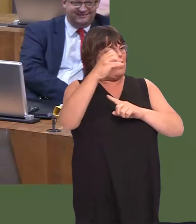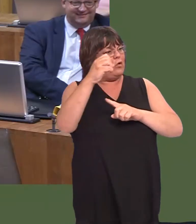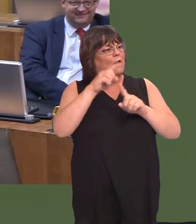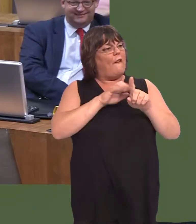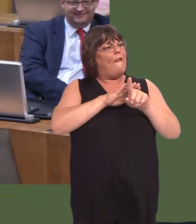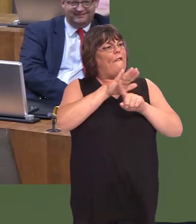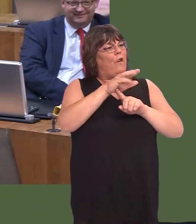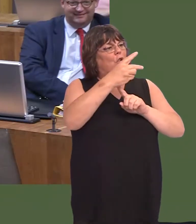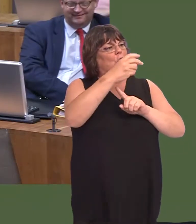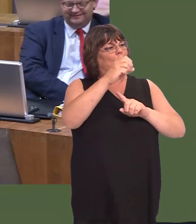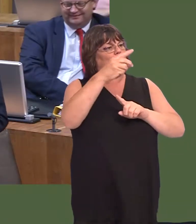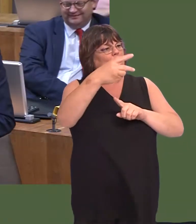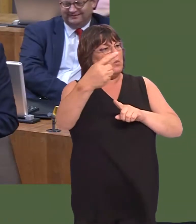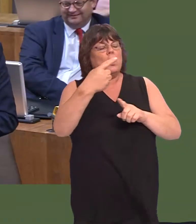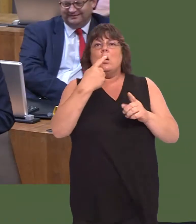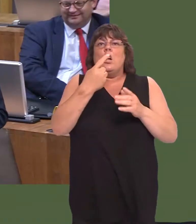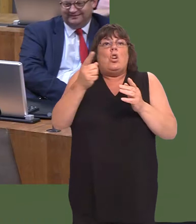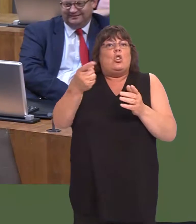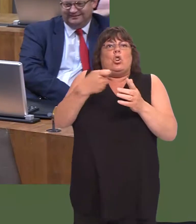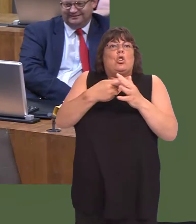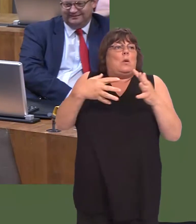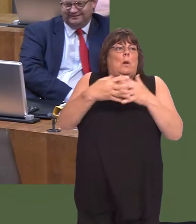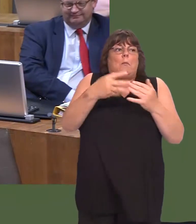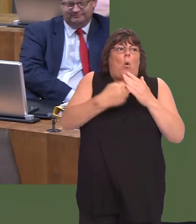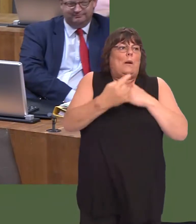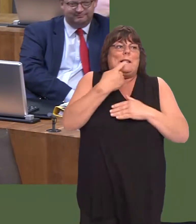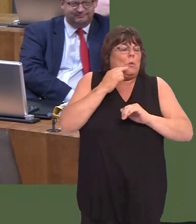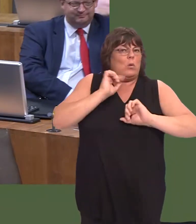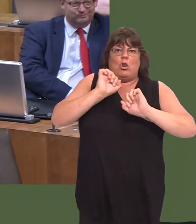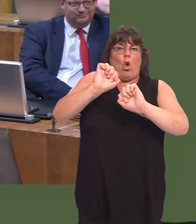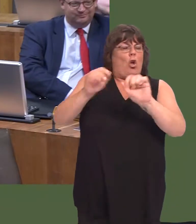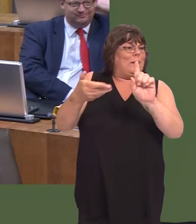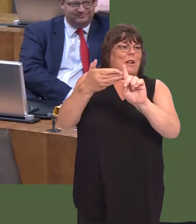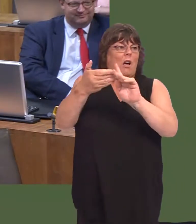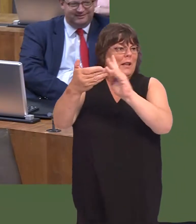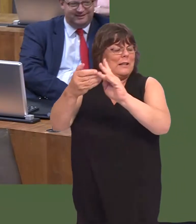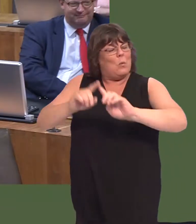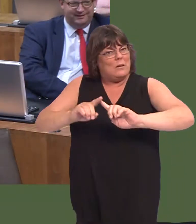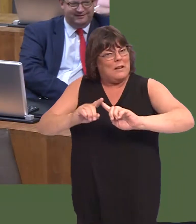The Cabinet Secretary was making a statement of fact that she wasnít the Minister in place at the time the target was set, but the target is the Governmentís target.